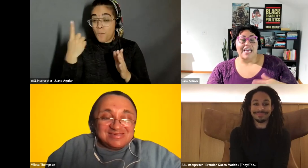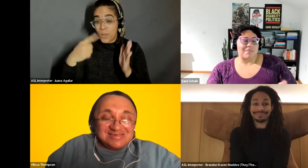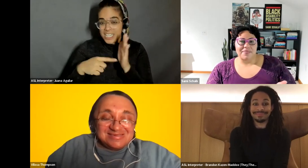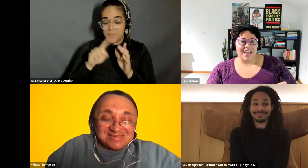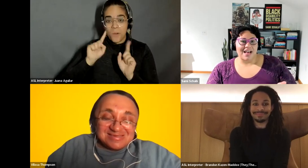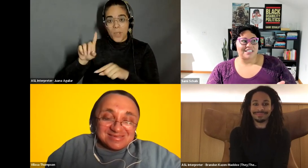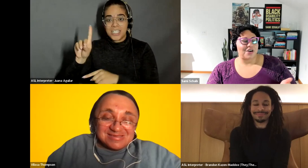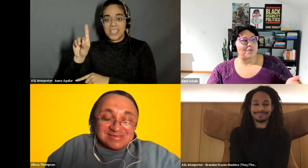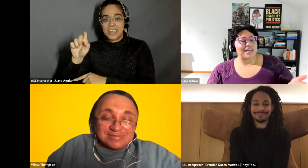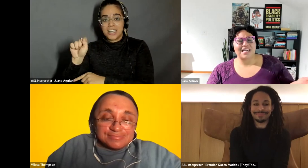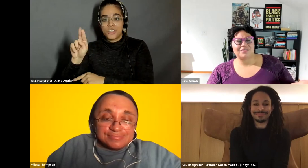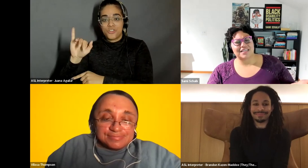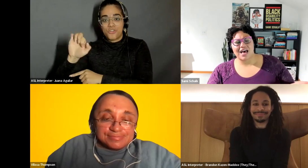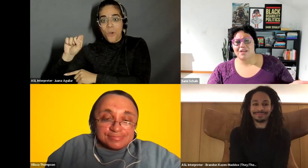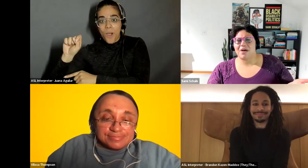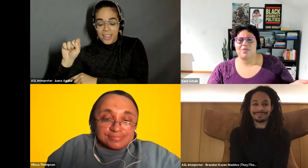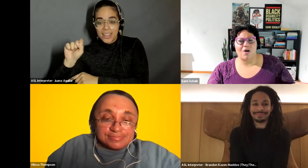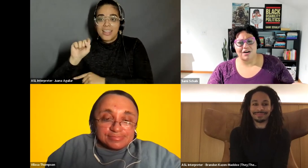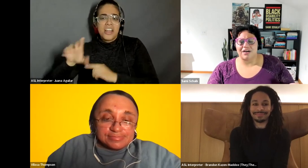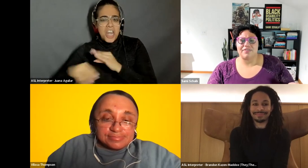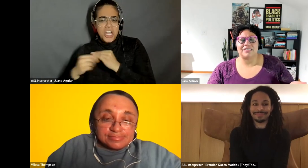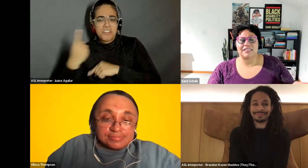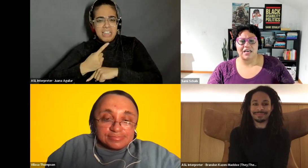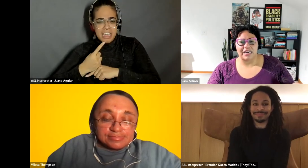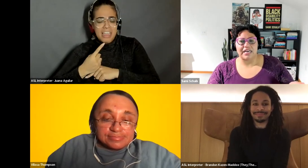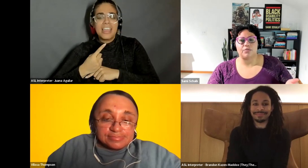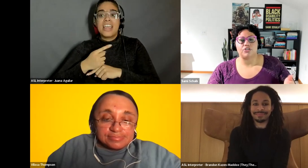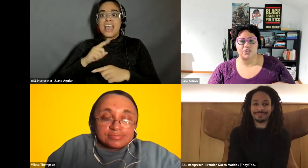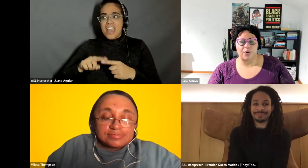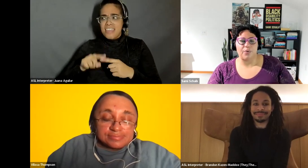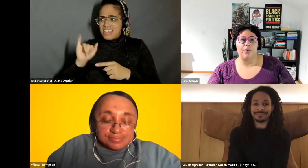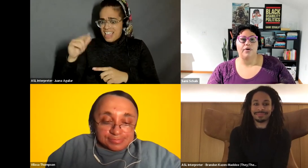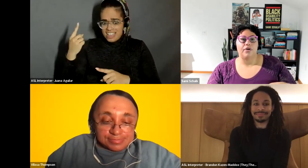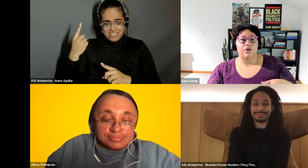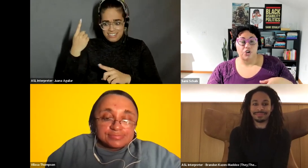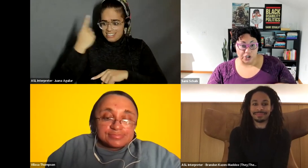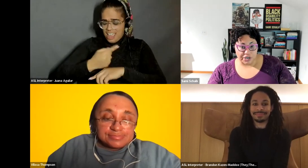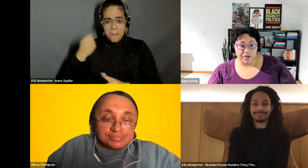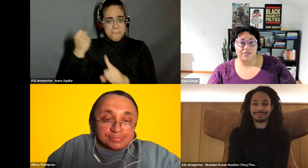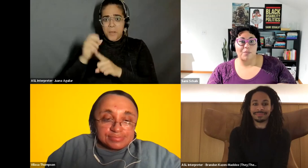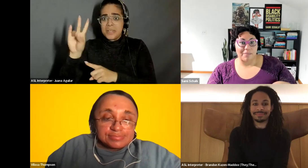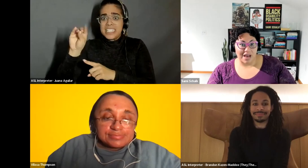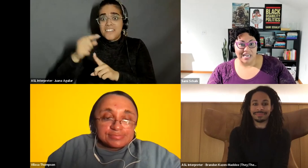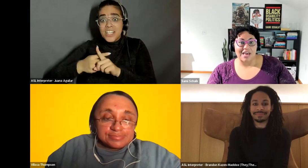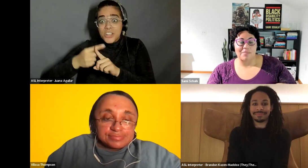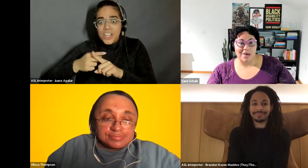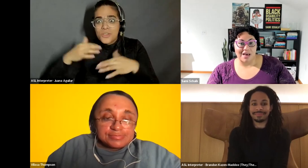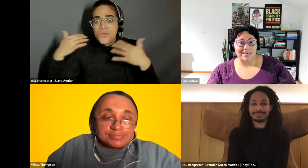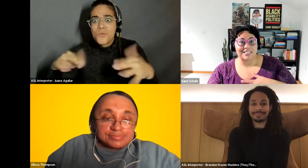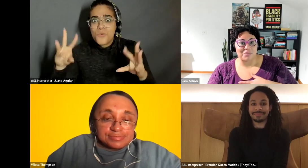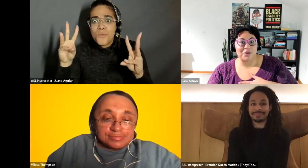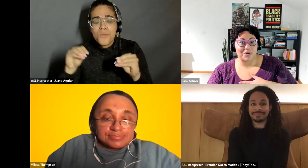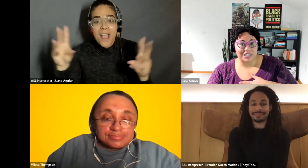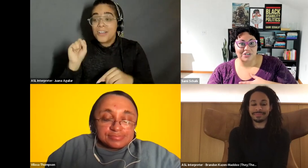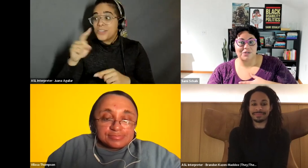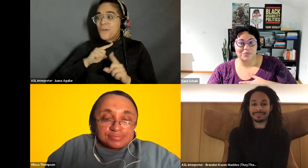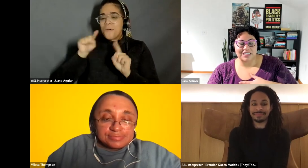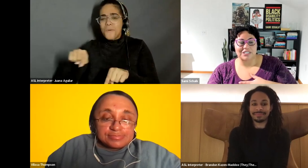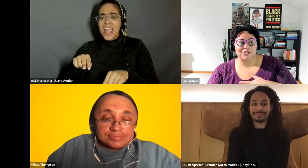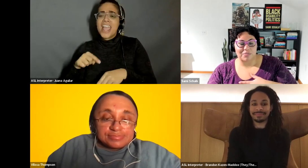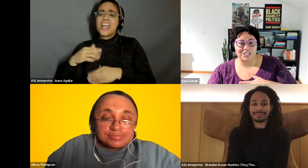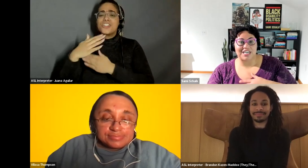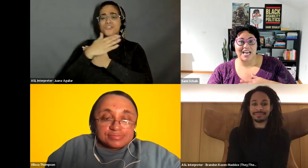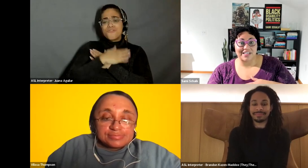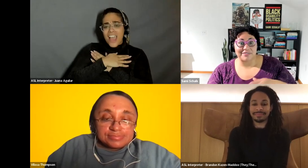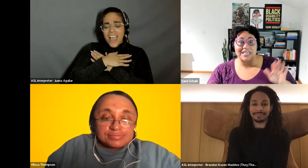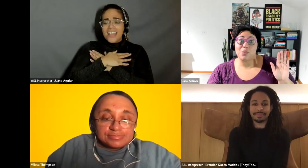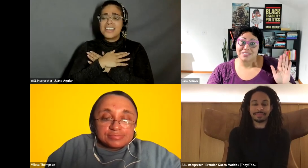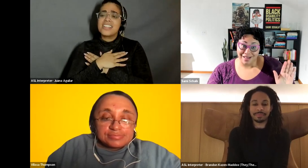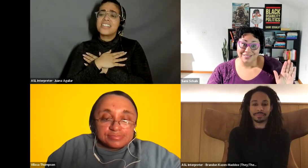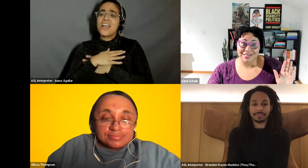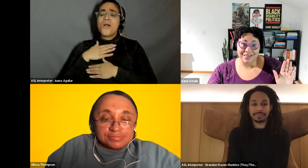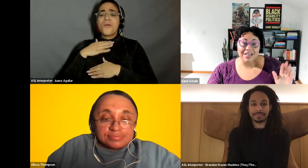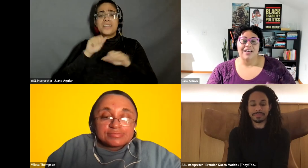Sami Schalk: it meant that I got to go eat outside by the water in the sun, and it was so good for my body and my mind as someone who really struggles with seasonal depression and lives in Wisconsin.